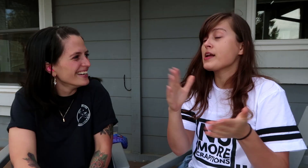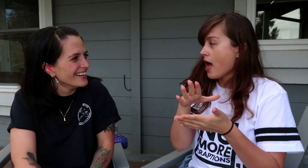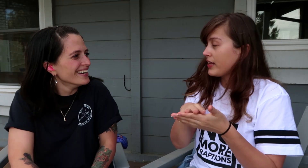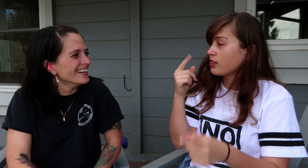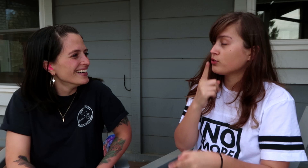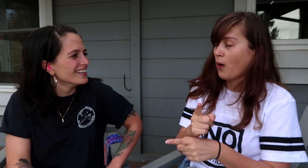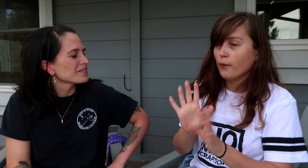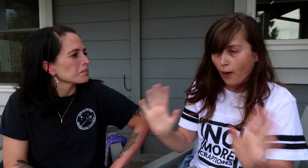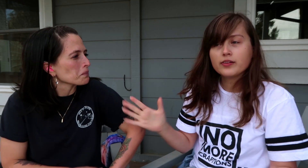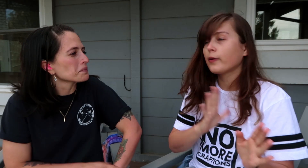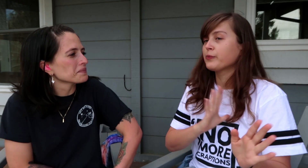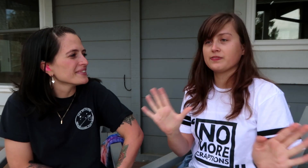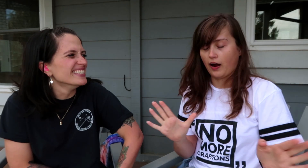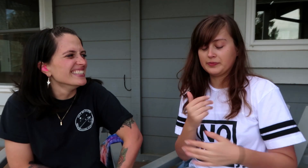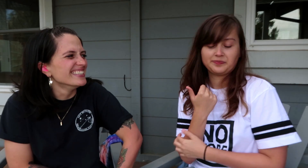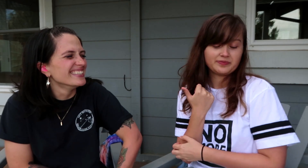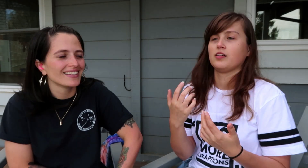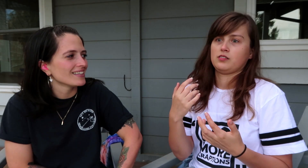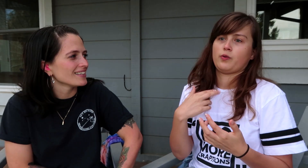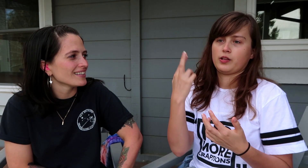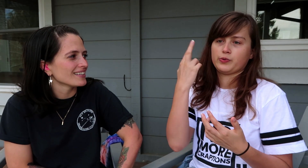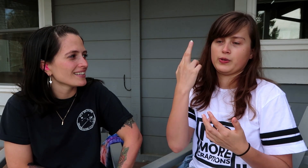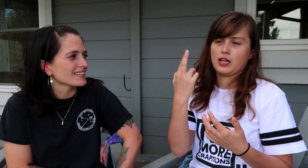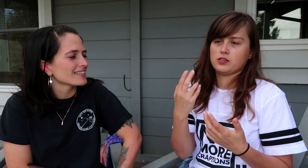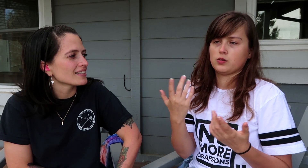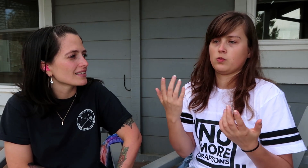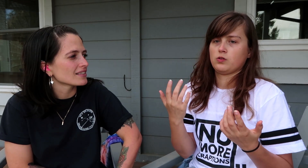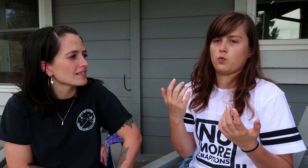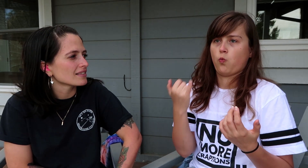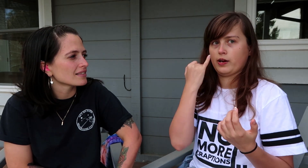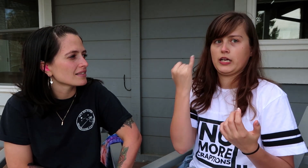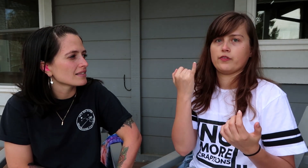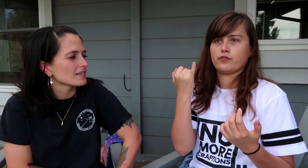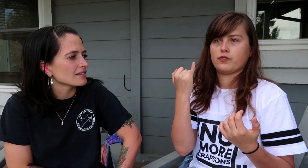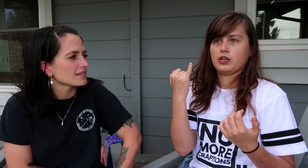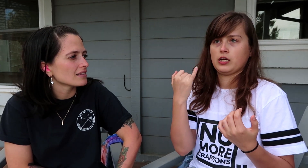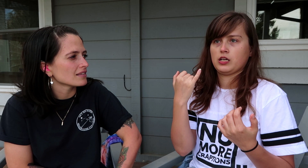Then I learned the right way and everything was fine. The other reason I wanted to learn more sign was because if...